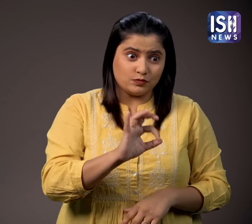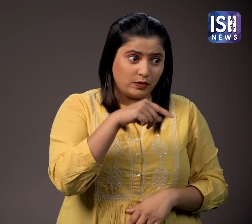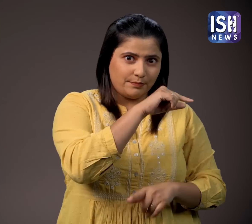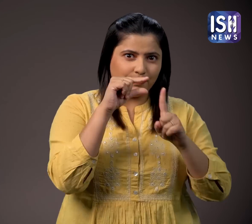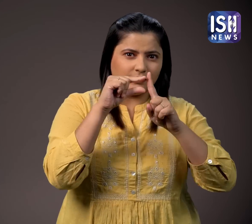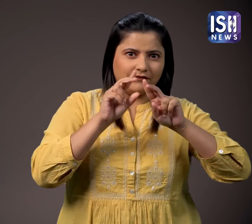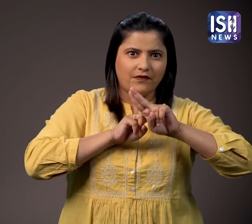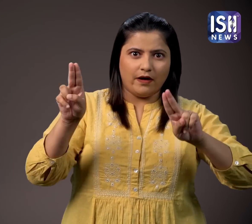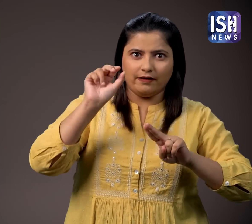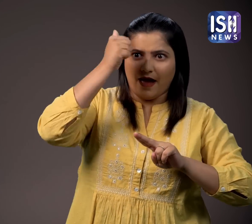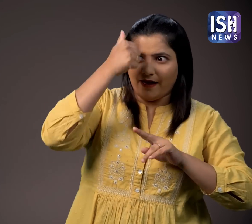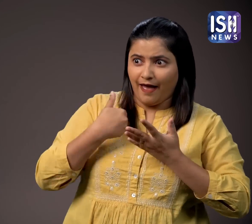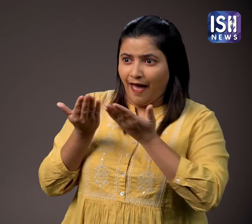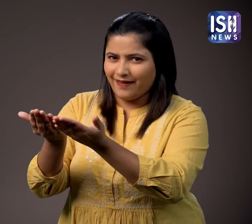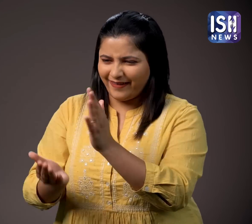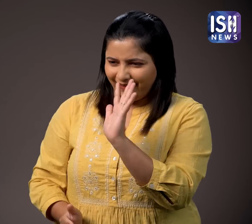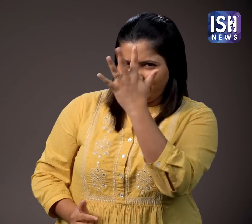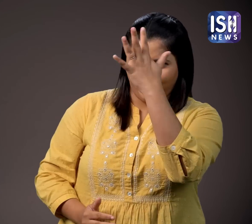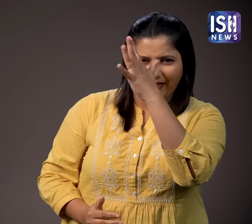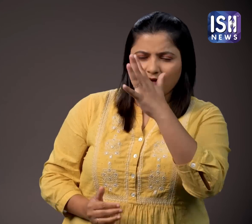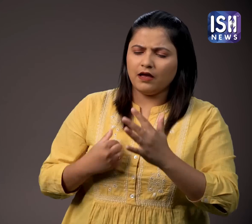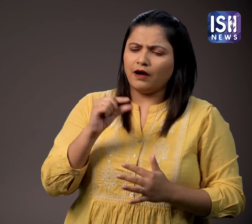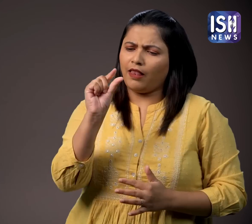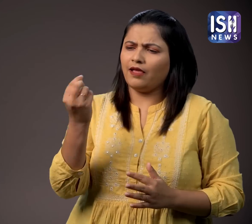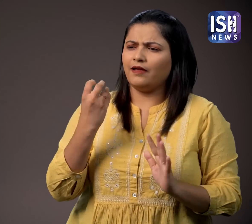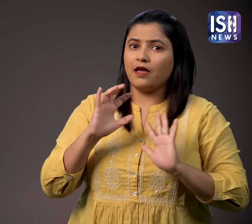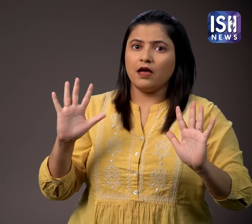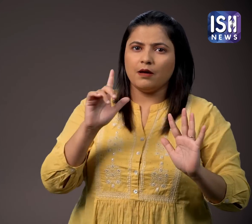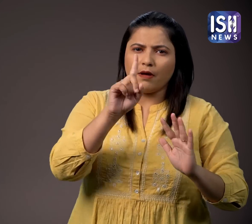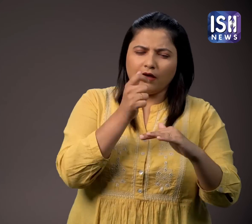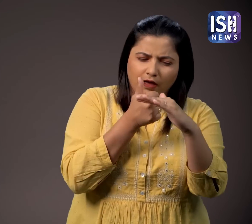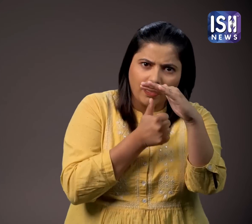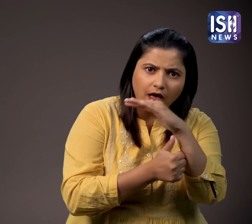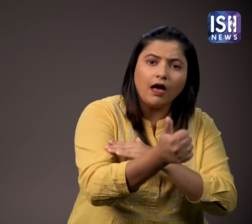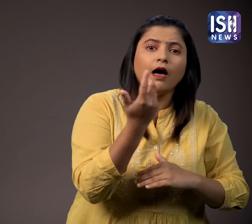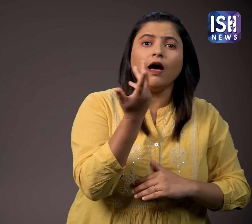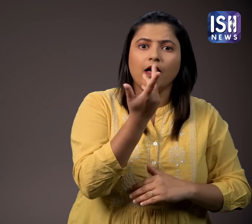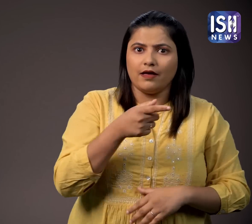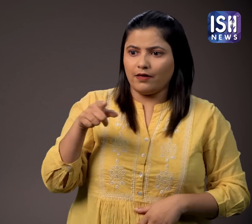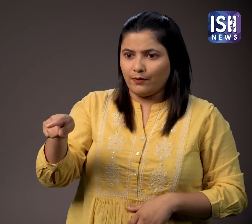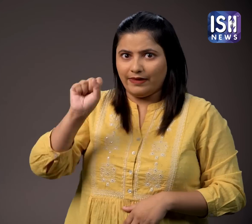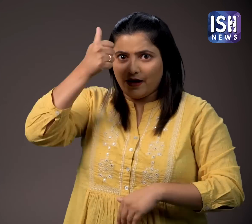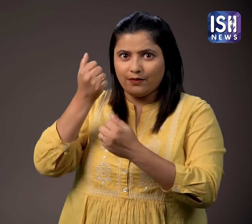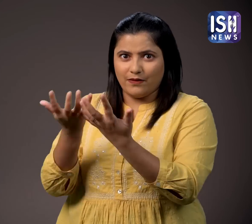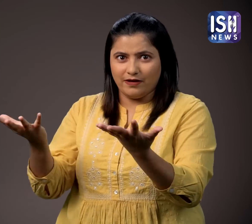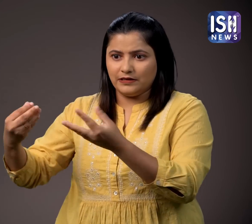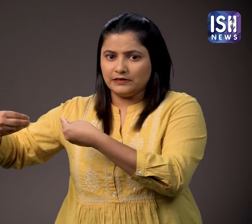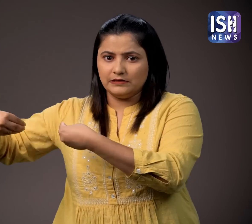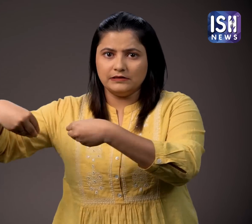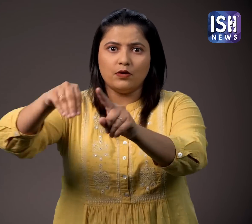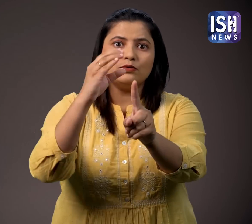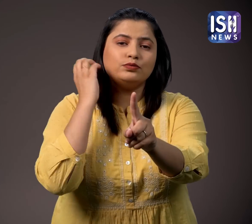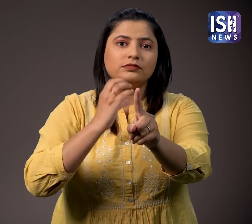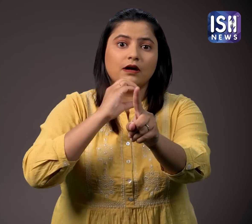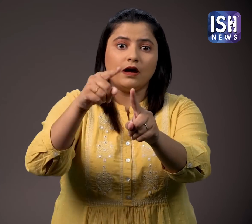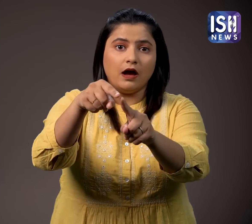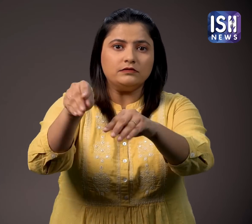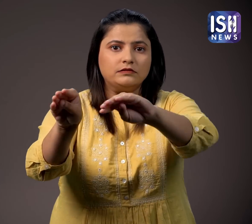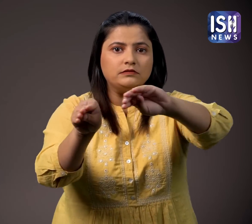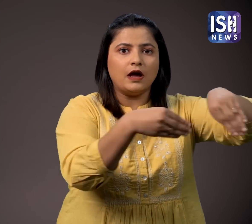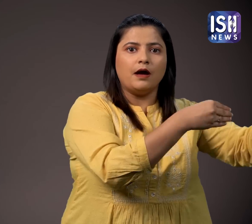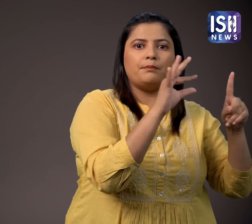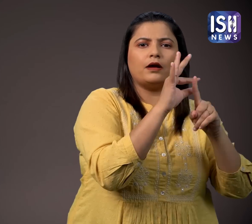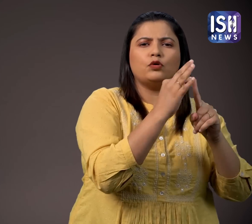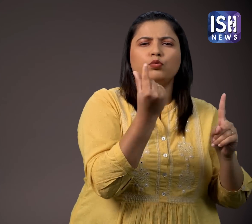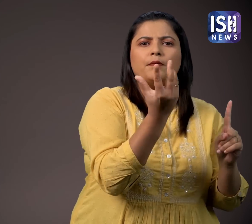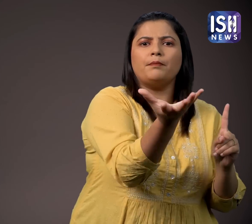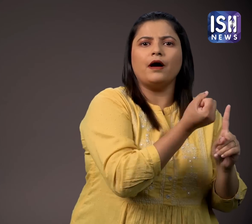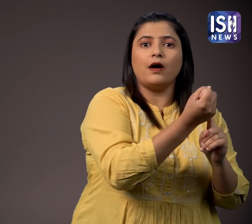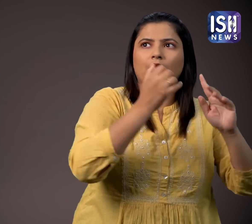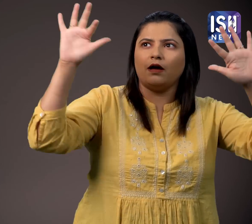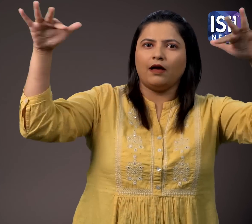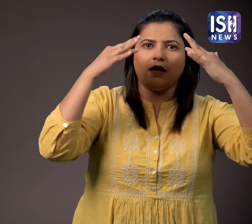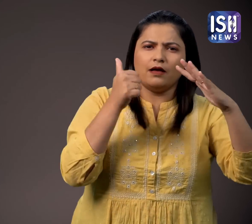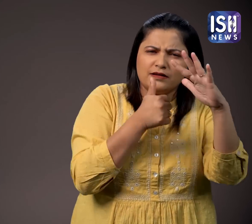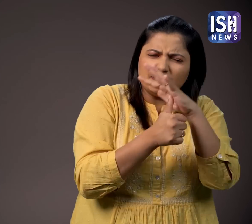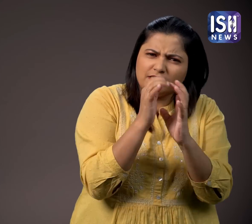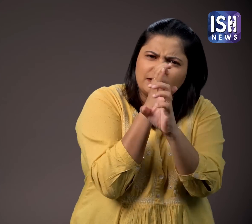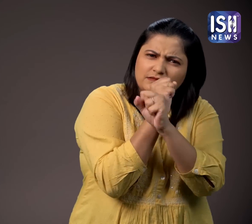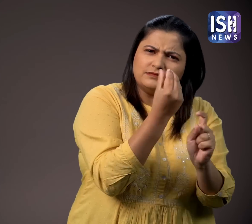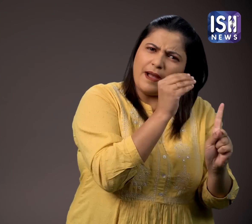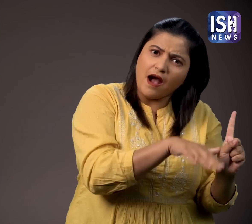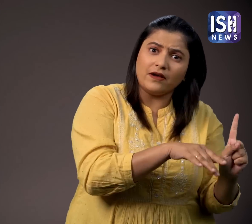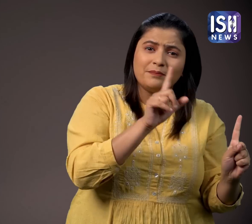However, Pakistan has been sneakly importing Indian goods through third-party countries like the UAE.